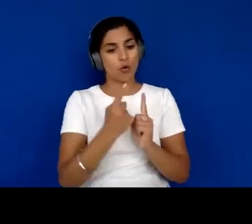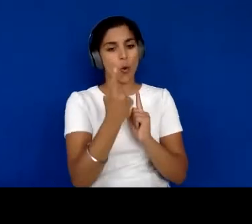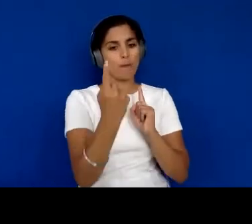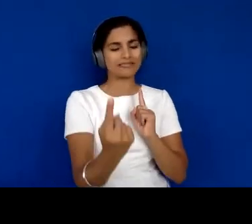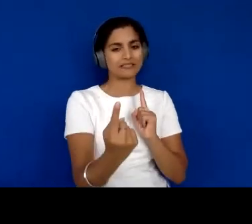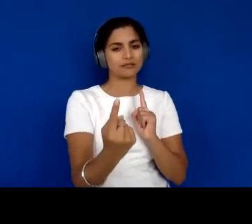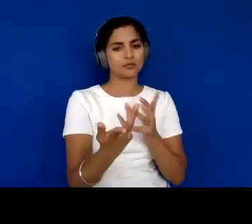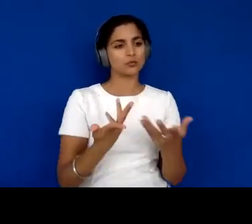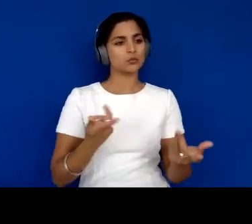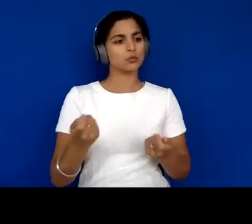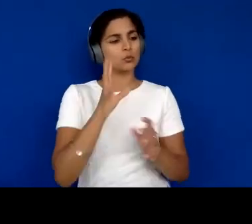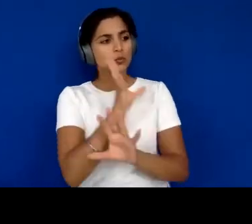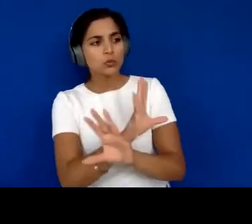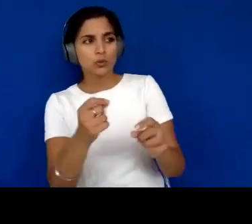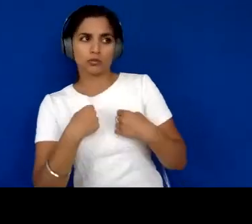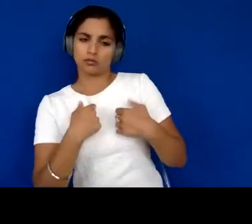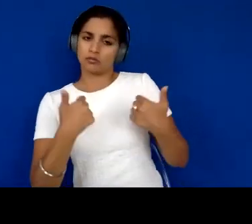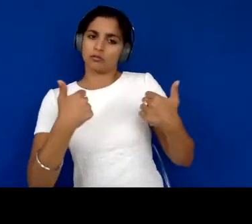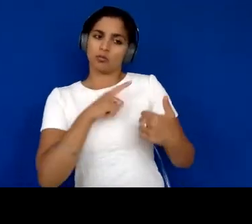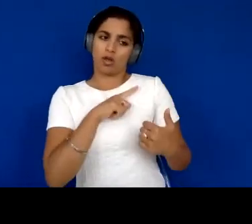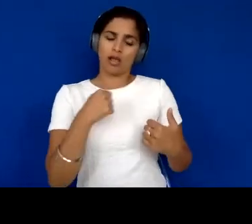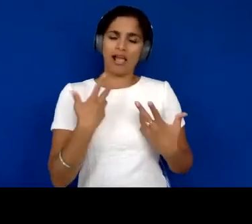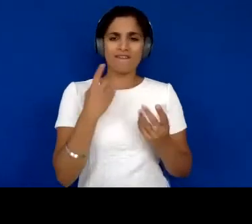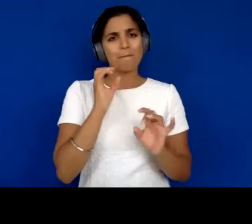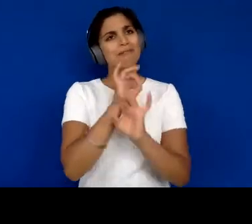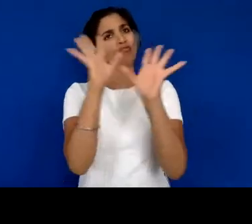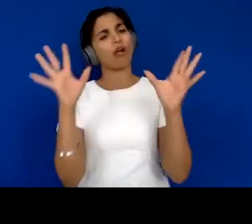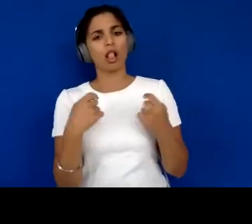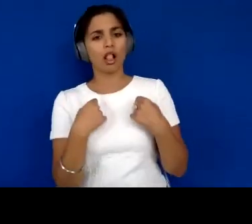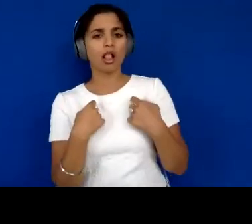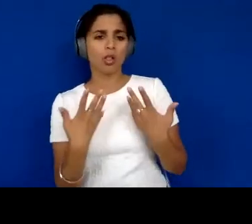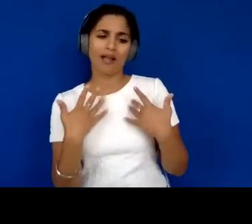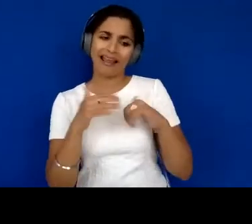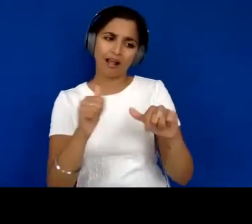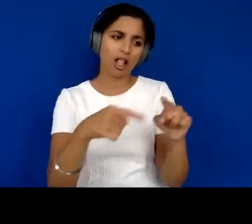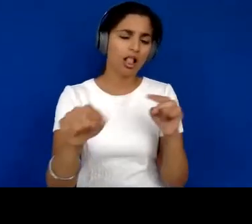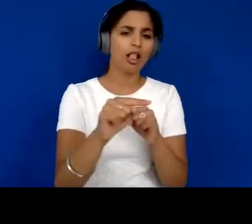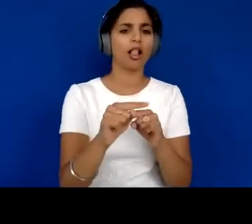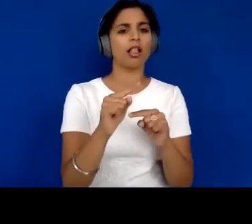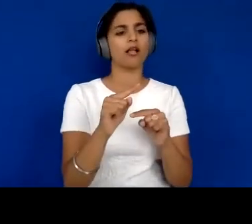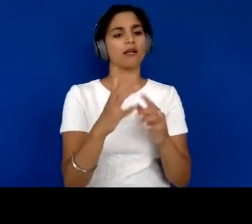its healings and miracles another proposition which originally is not